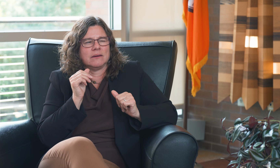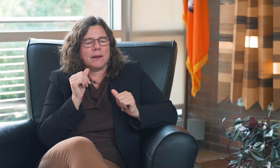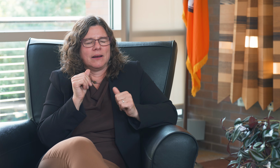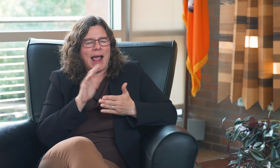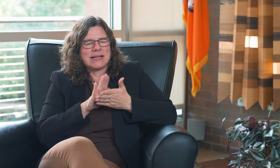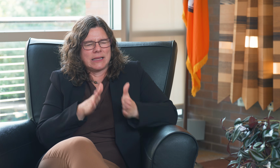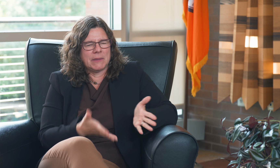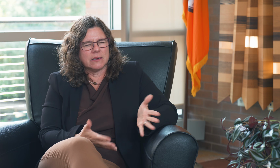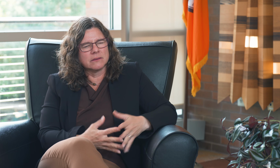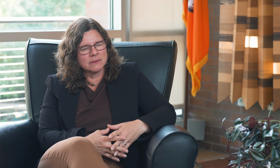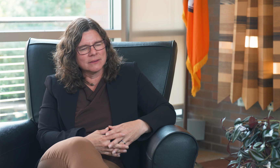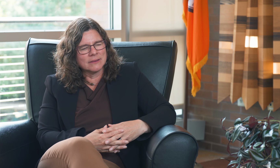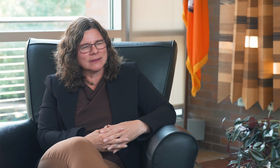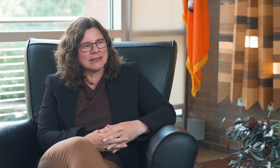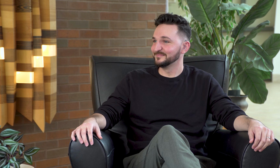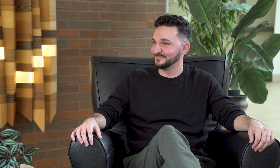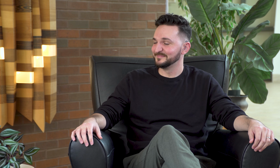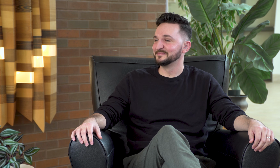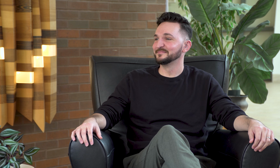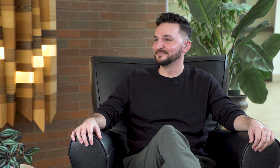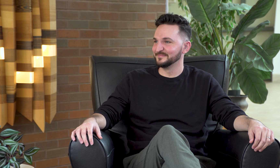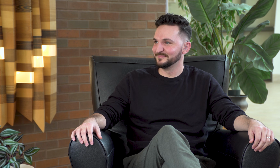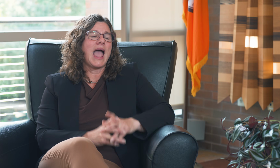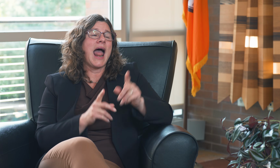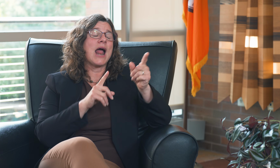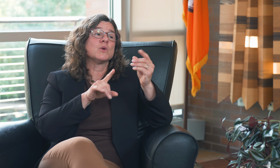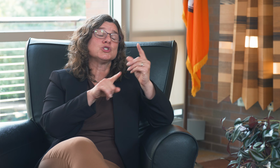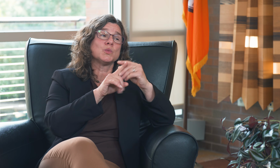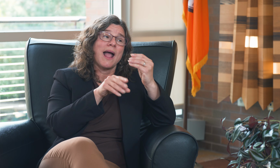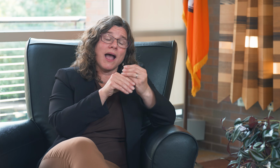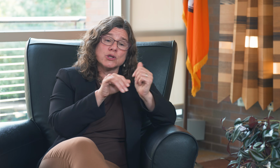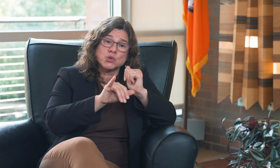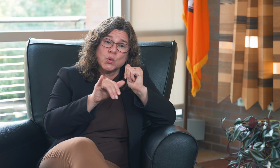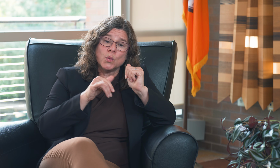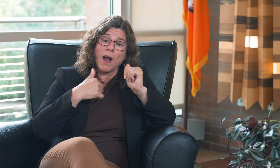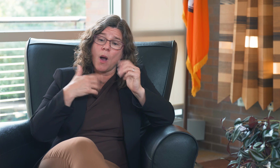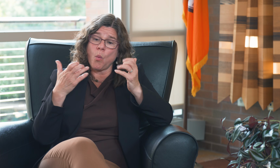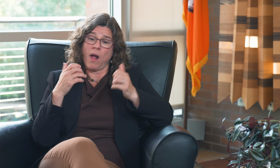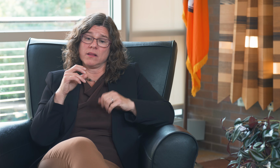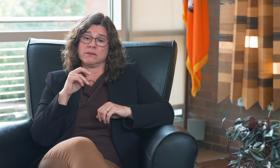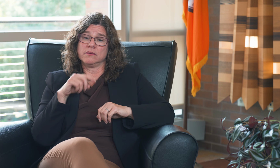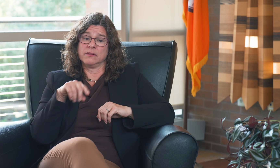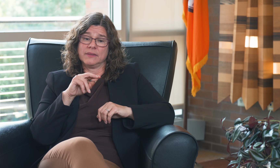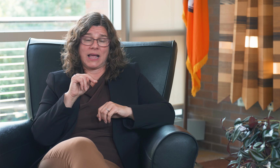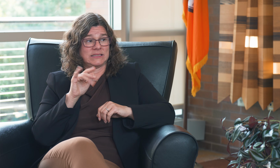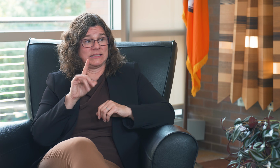It would be a part of me, even if I wasn't an academic. And actually, I wanted to add too;